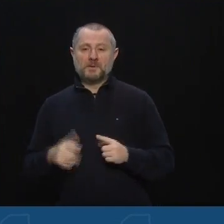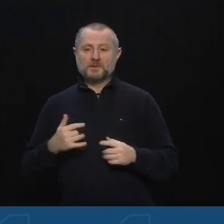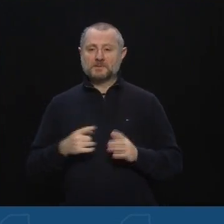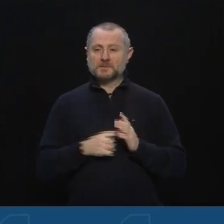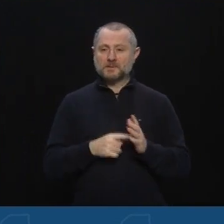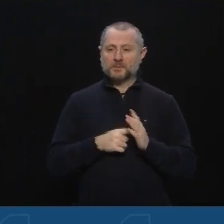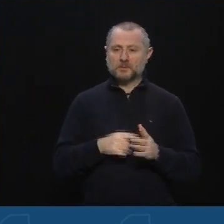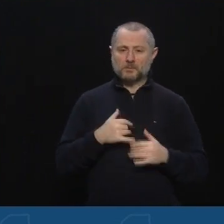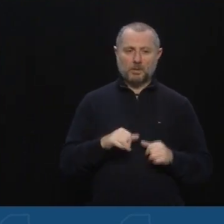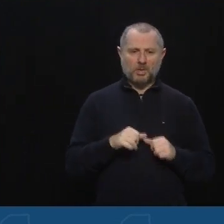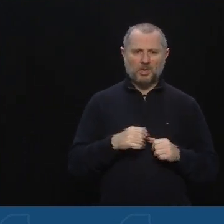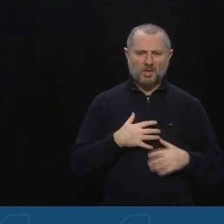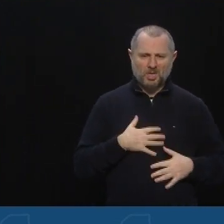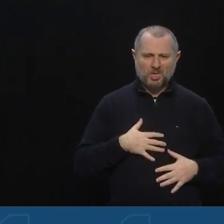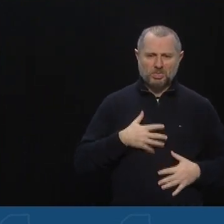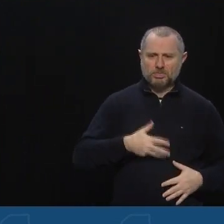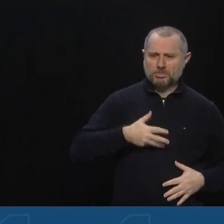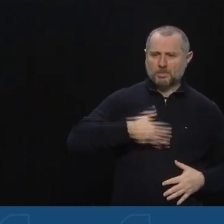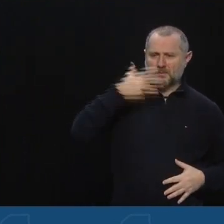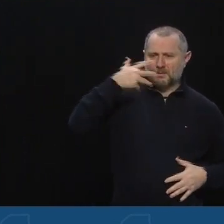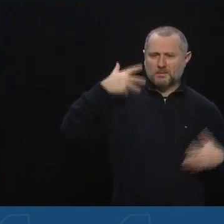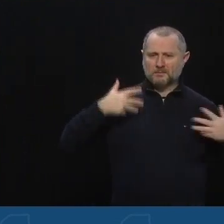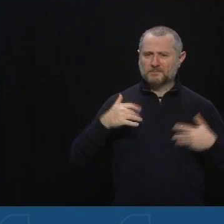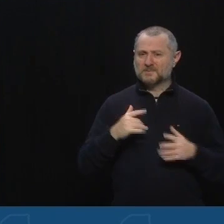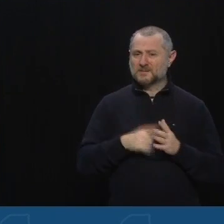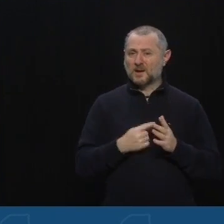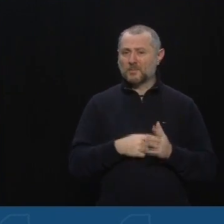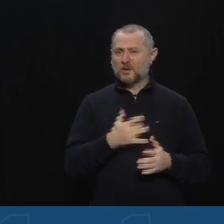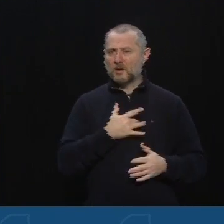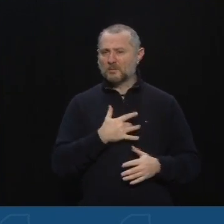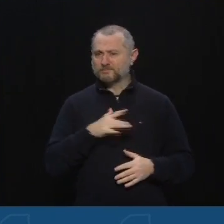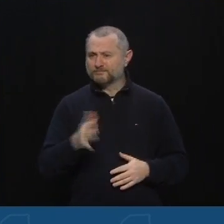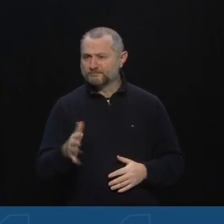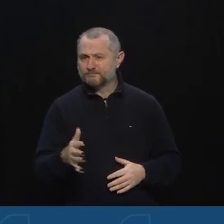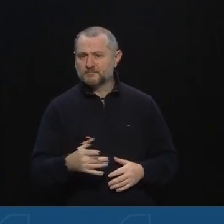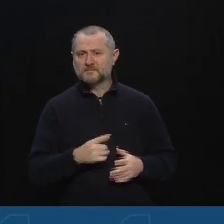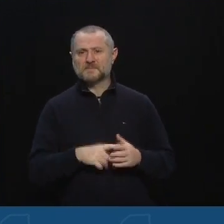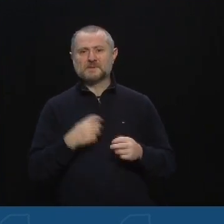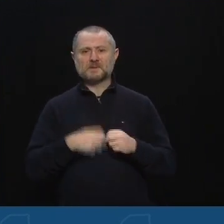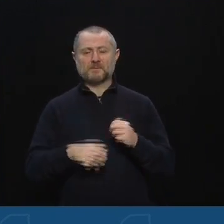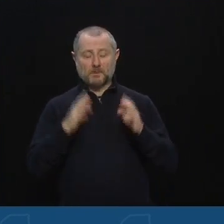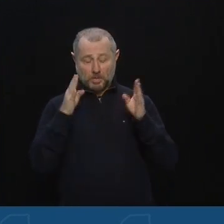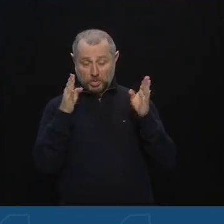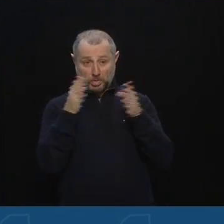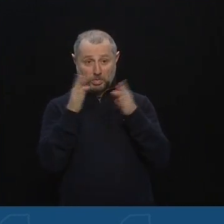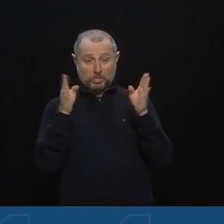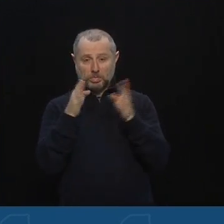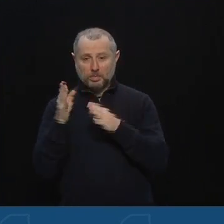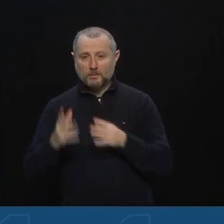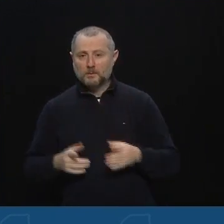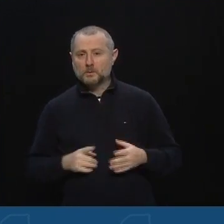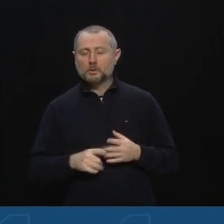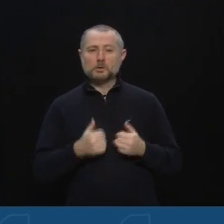THROUGH THE WHOLE WORST EXPERIENCE OF IT AND RECOVERED, BUT THE SYMPTOMS ARE LINGERING. WHETHER IT'S CARDIOVASCULAR OR